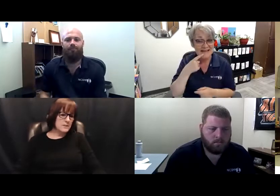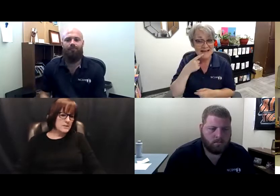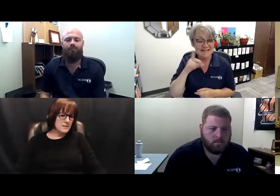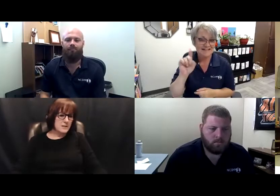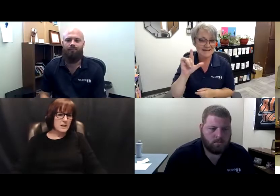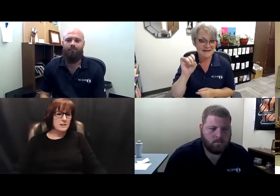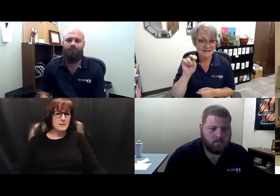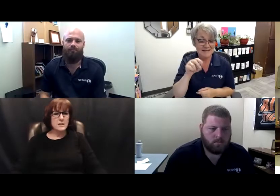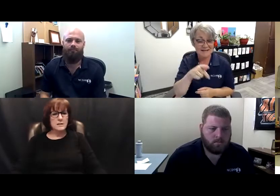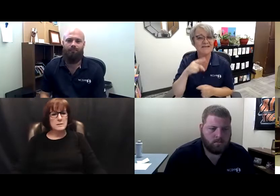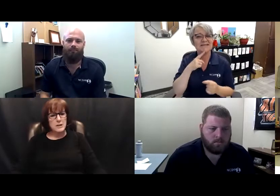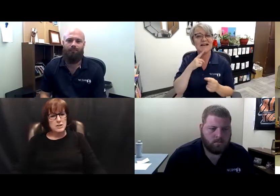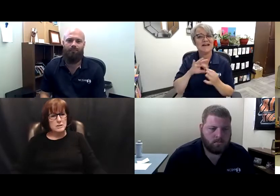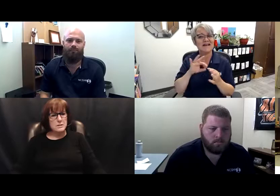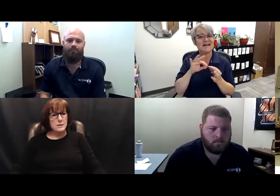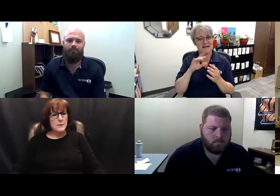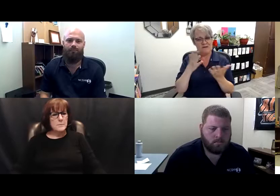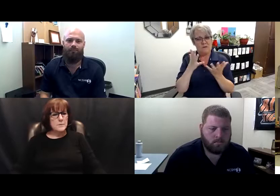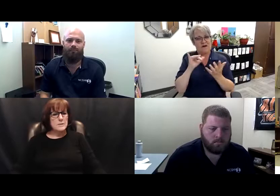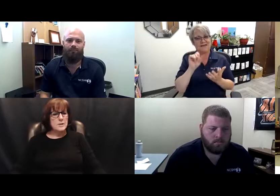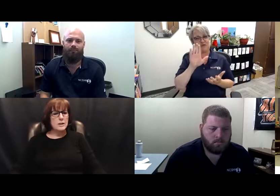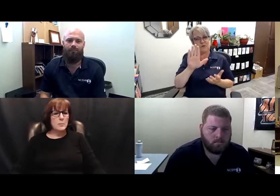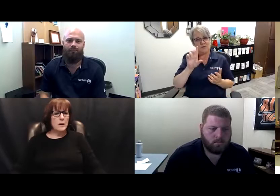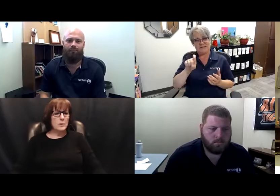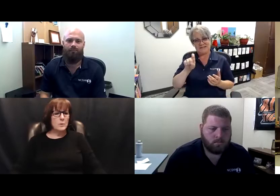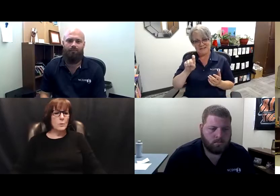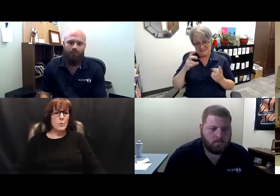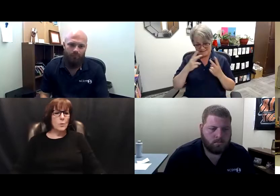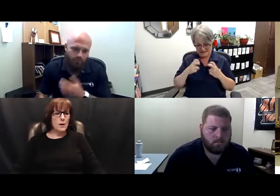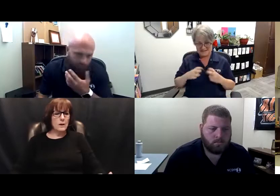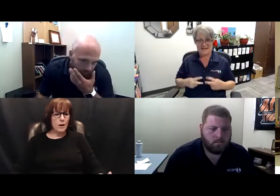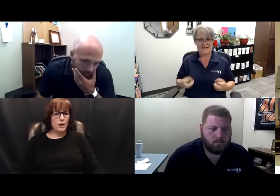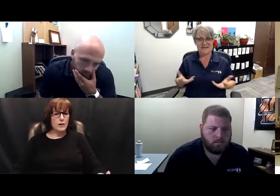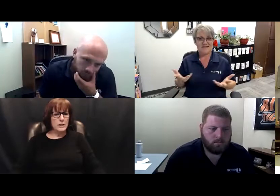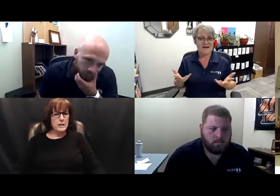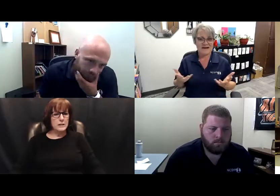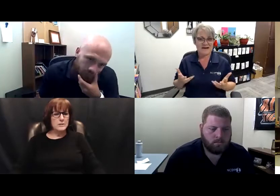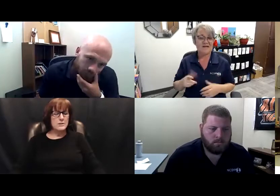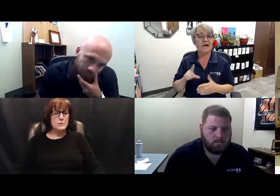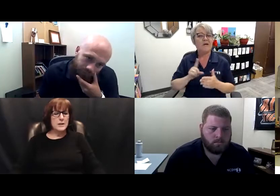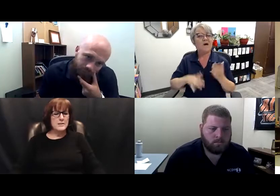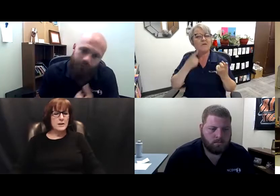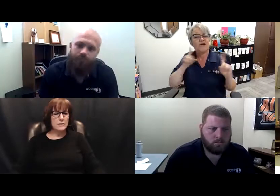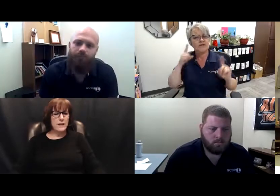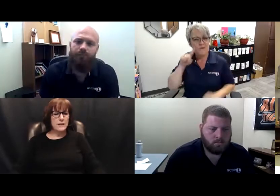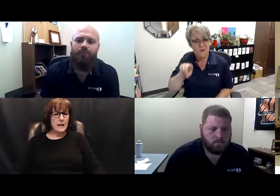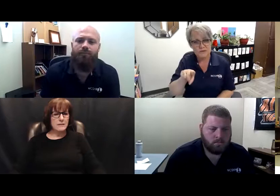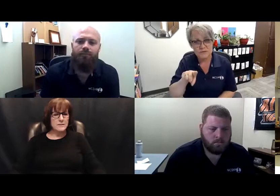have said and Dillon mentioned talking about what are your needs do that self analysis?